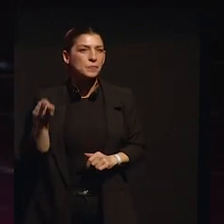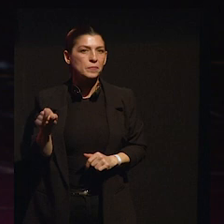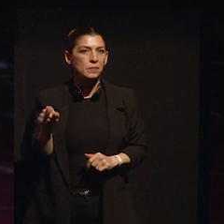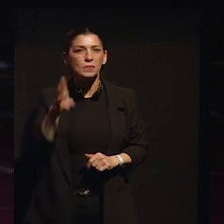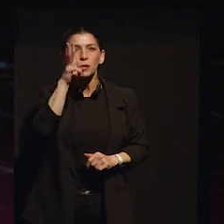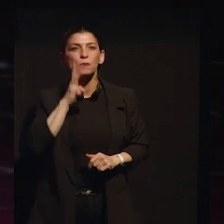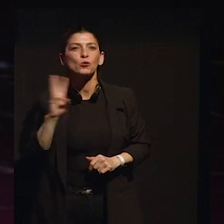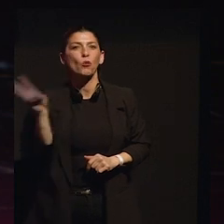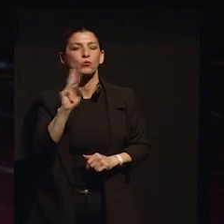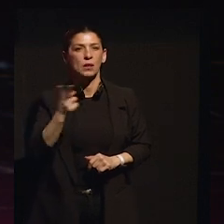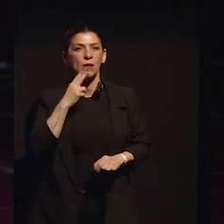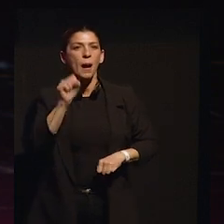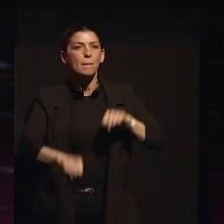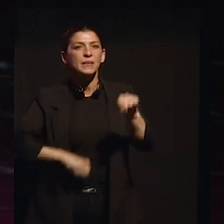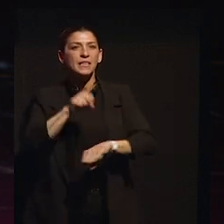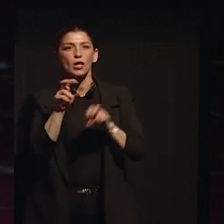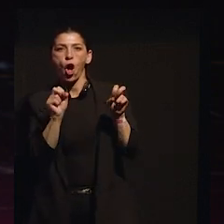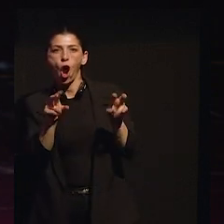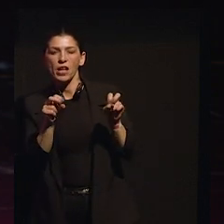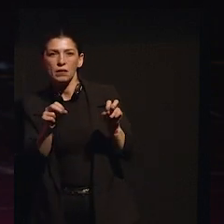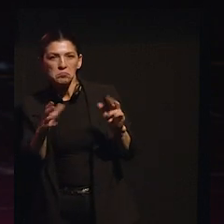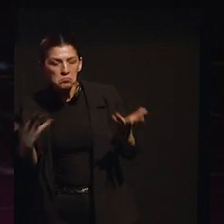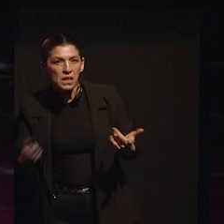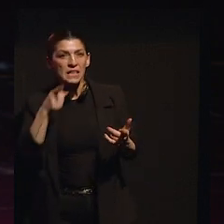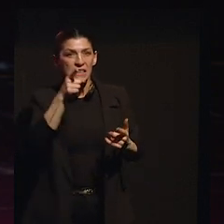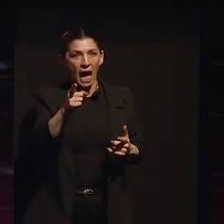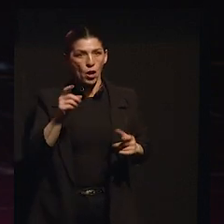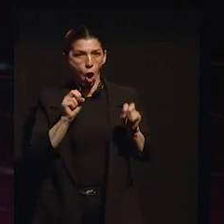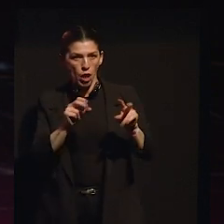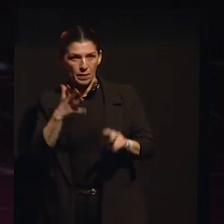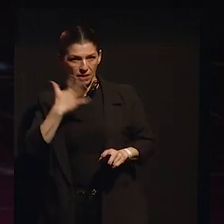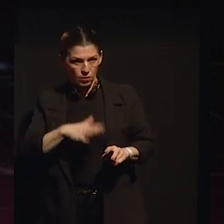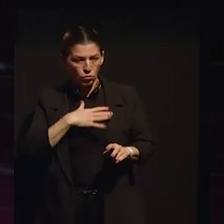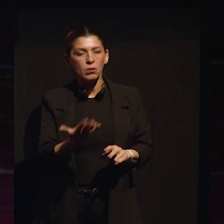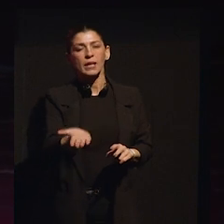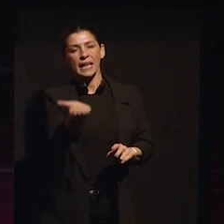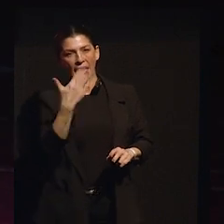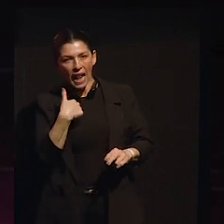to 330 women in 2020 and 2021. If you want to be a bicycle ambassador, you can come and meet Chain Breaking Women,